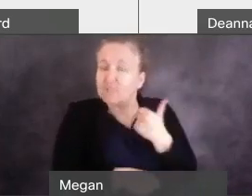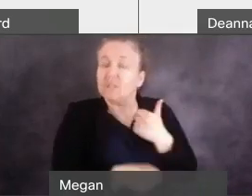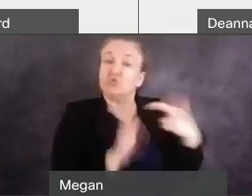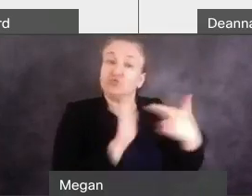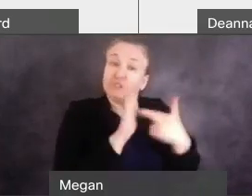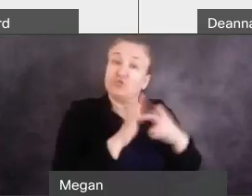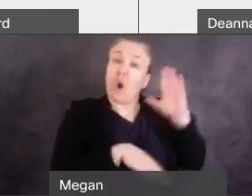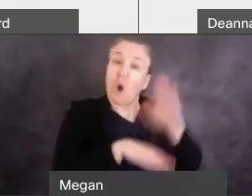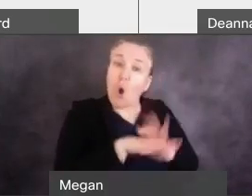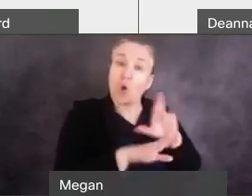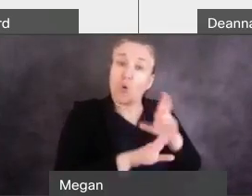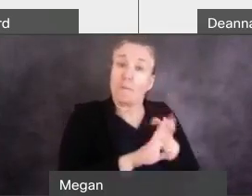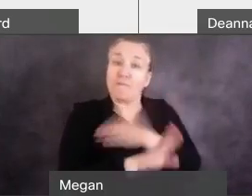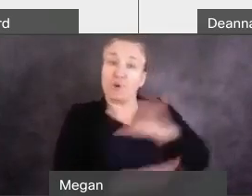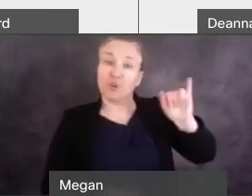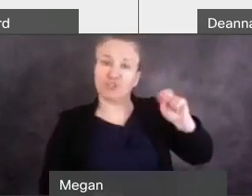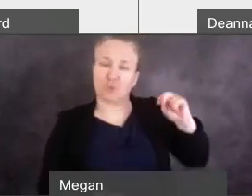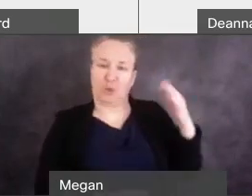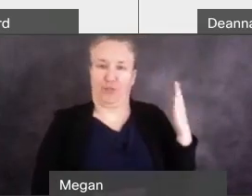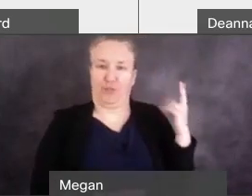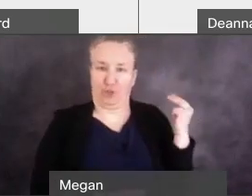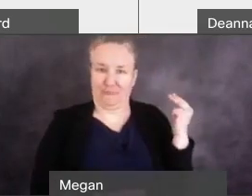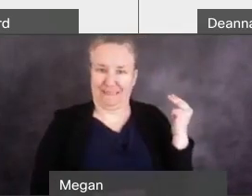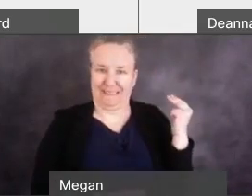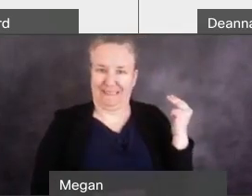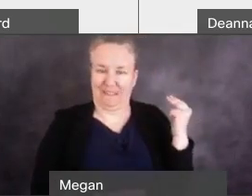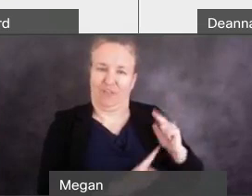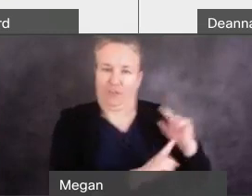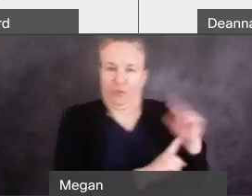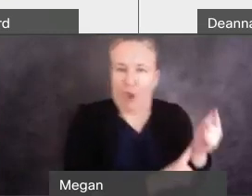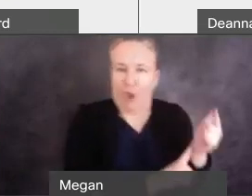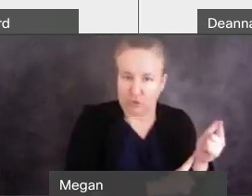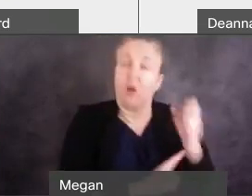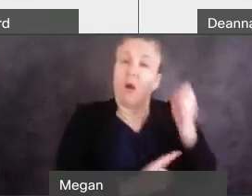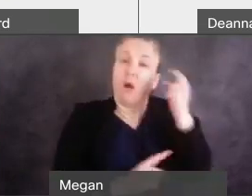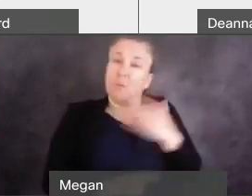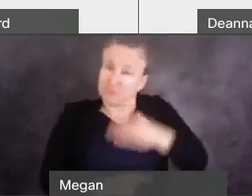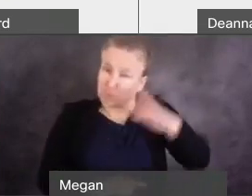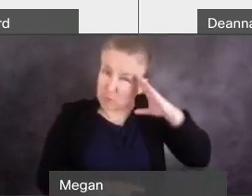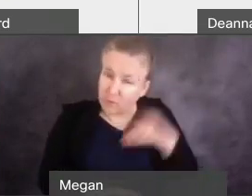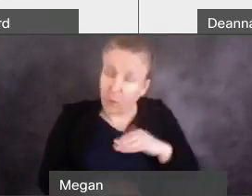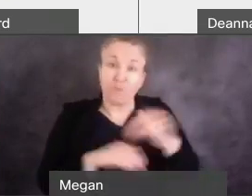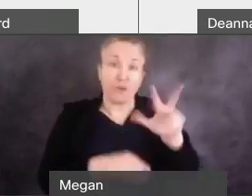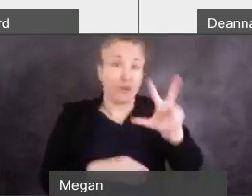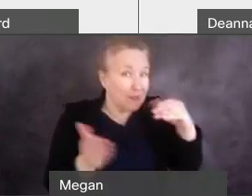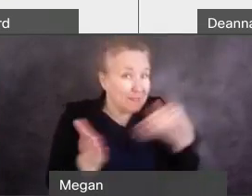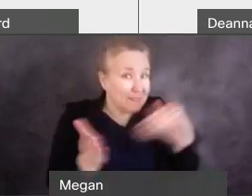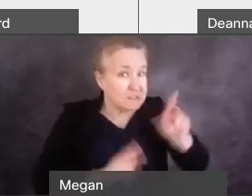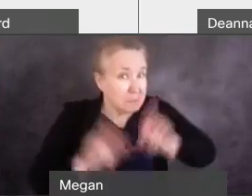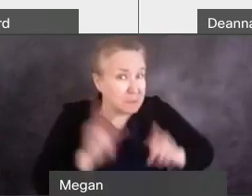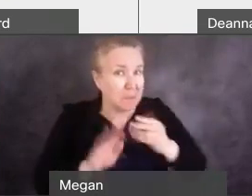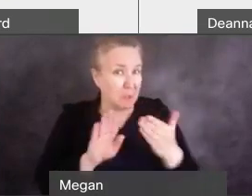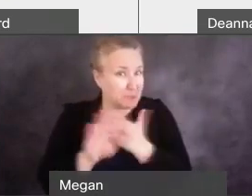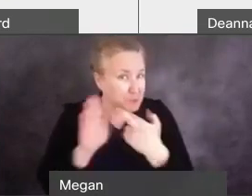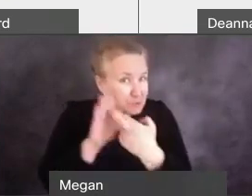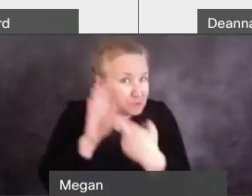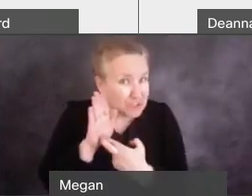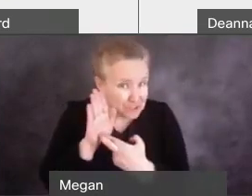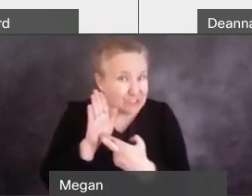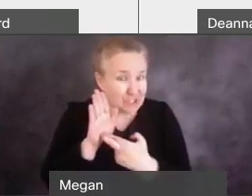January the 13th. Please note that we had over 30,000 people register, pre-register, on January the